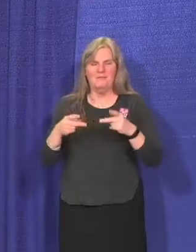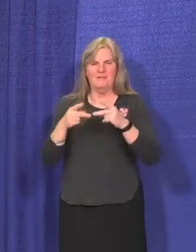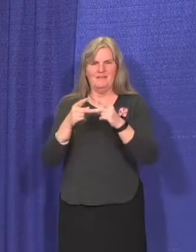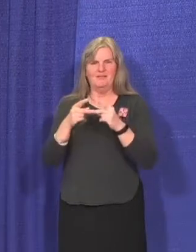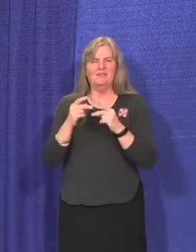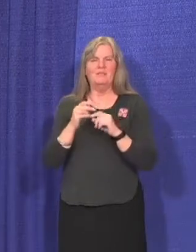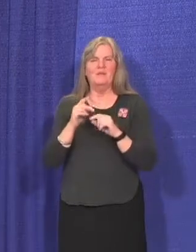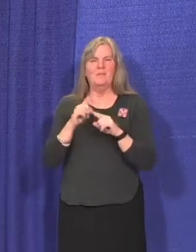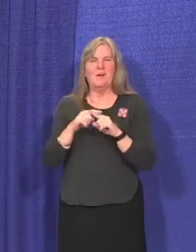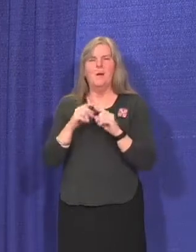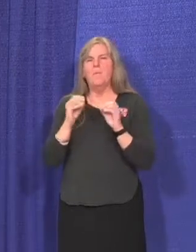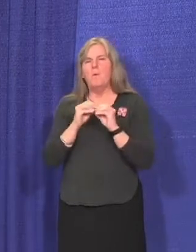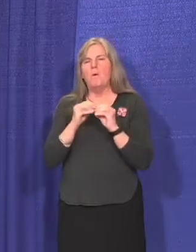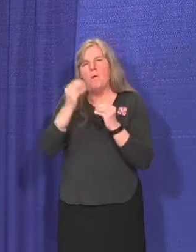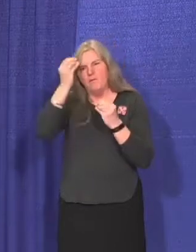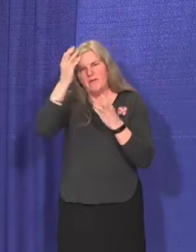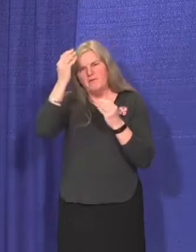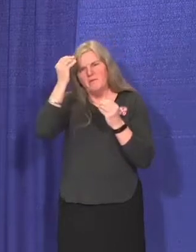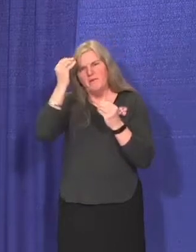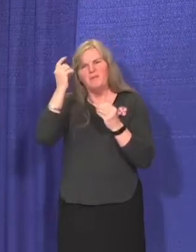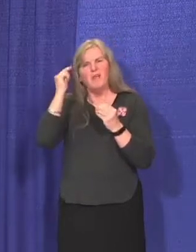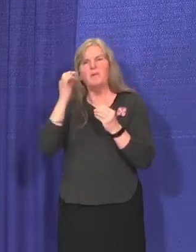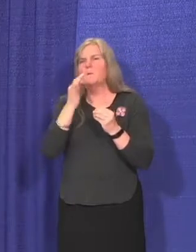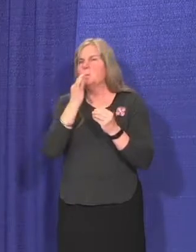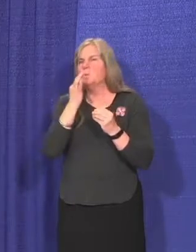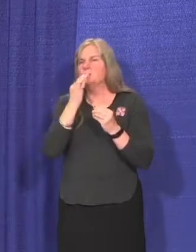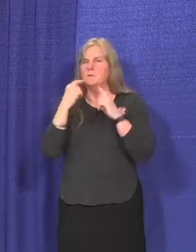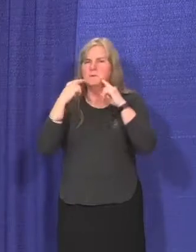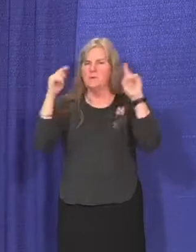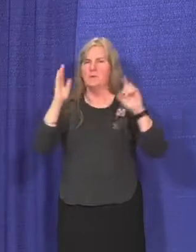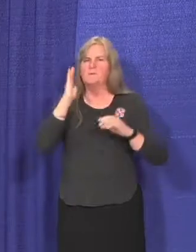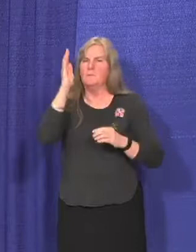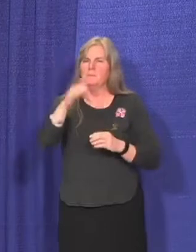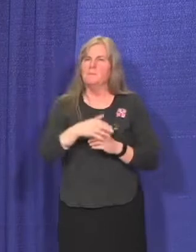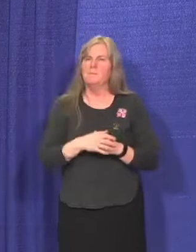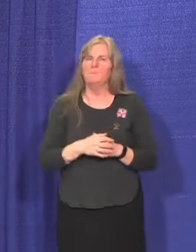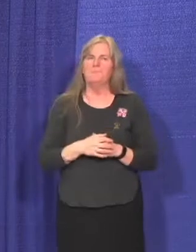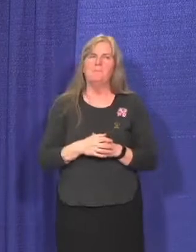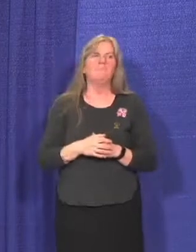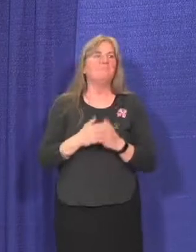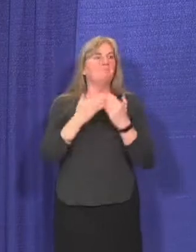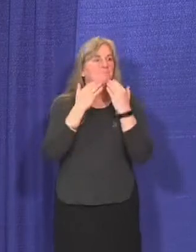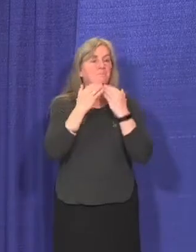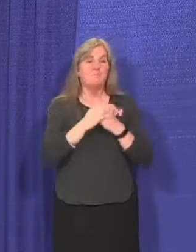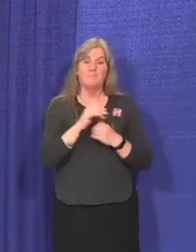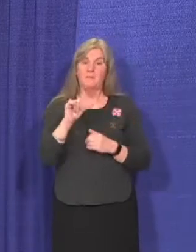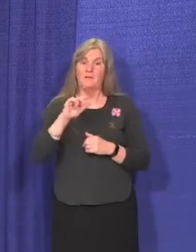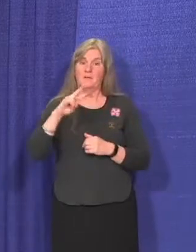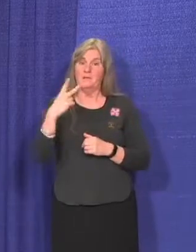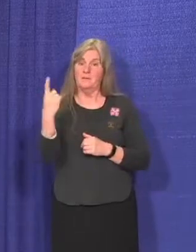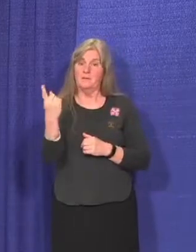see and so we are working with the Northwest Territories to work safely to make sure we can